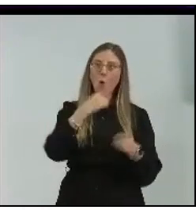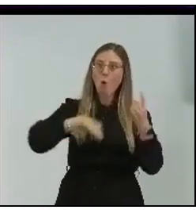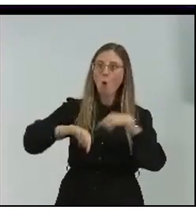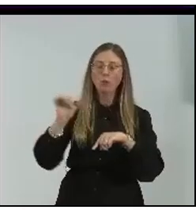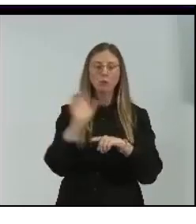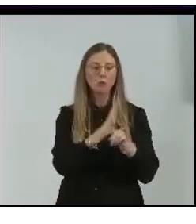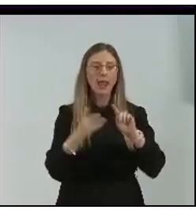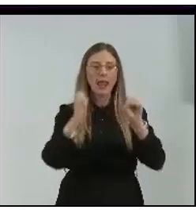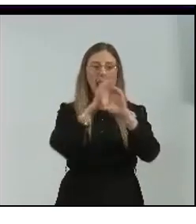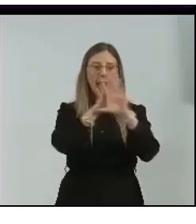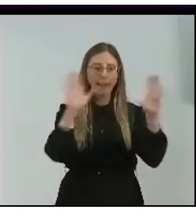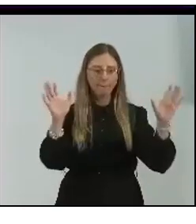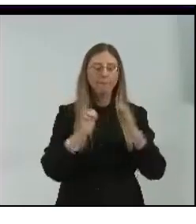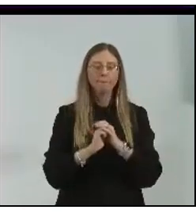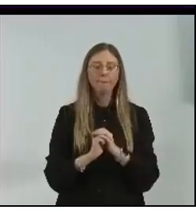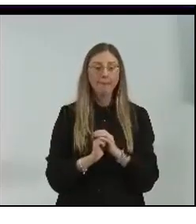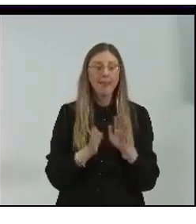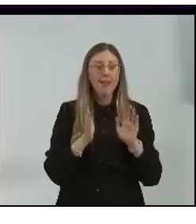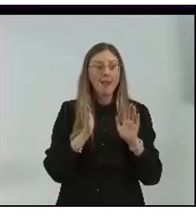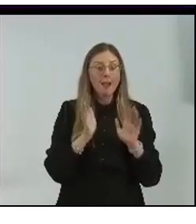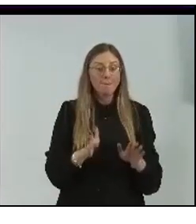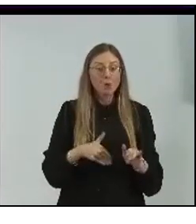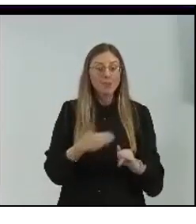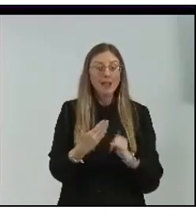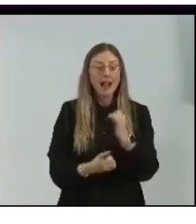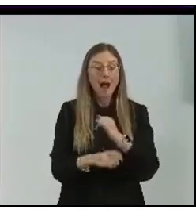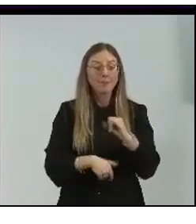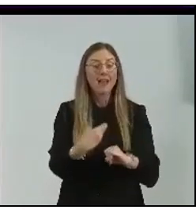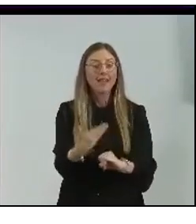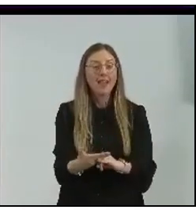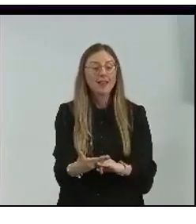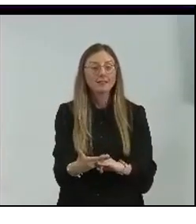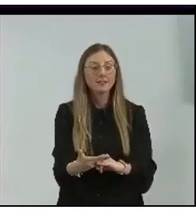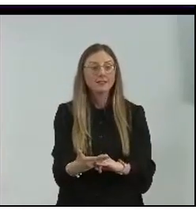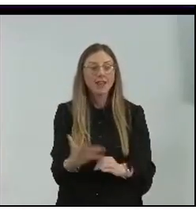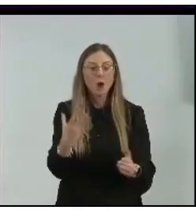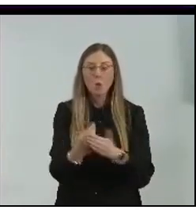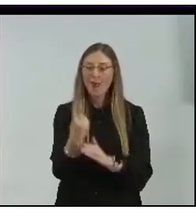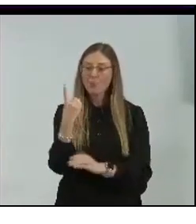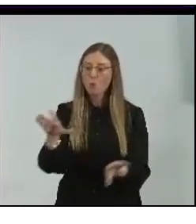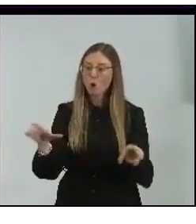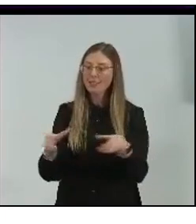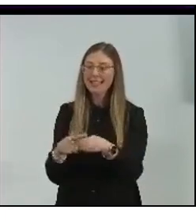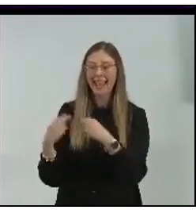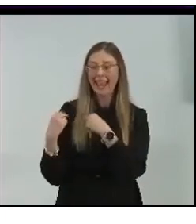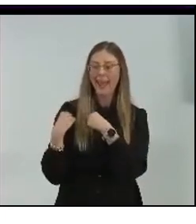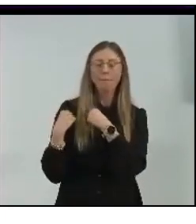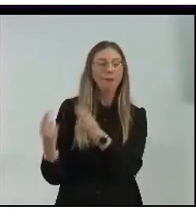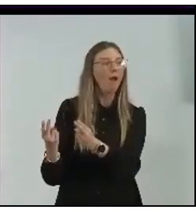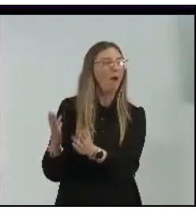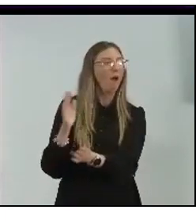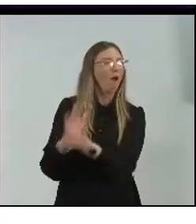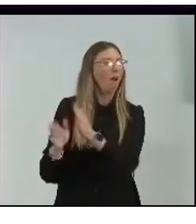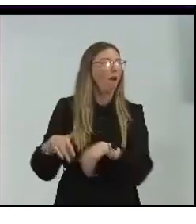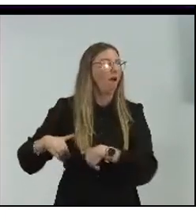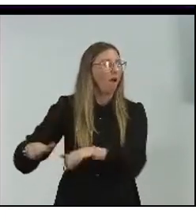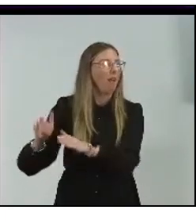So thinking of it as it must happen at the end and must have, must just happen with this one team and then I'm not going to worry about it. It's not the right approach.